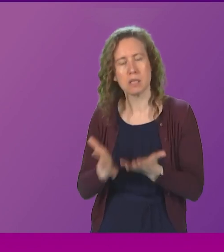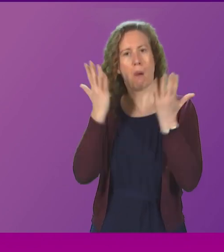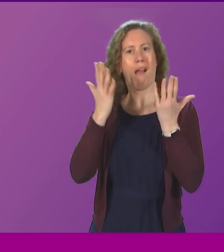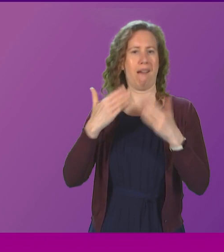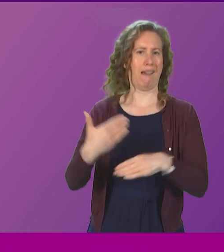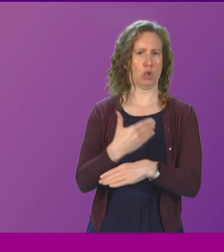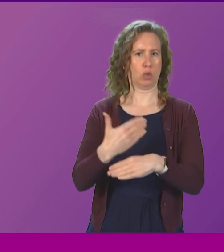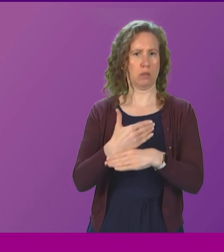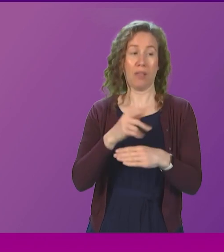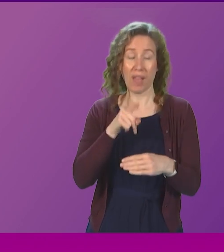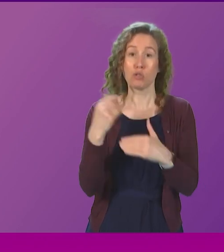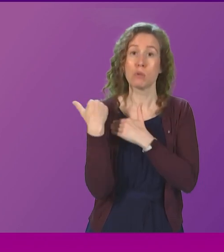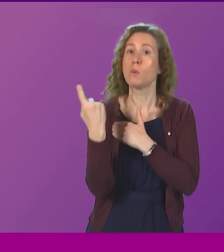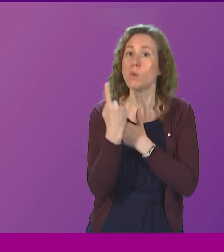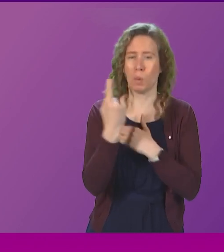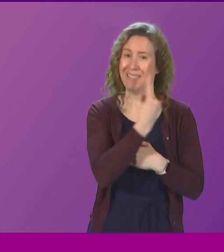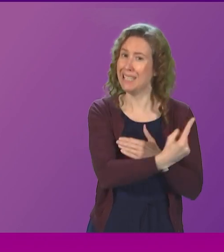for each and every single one of us.